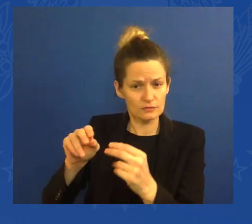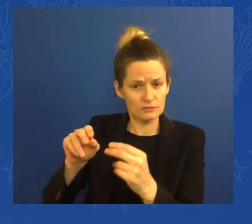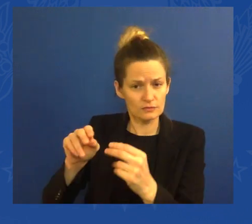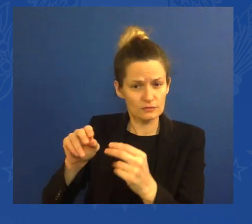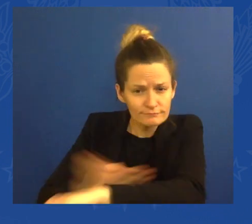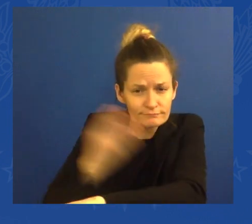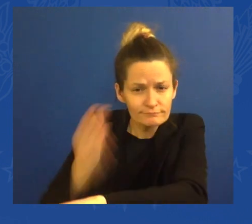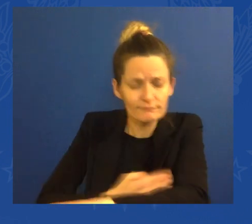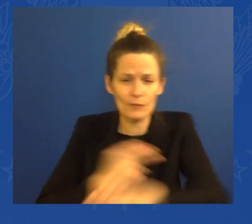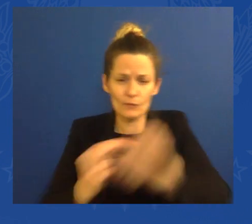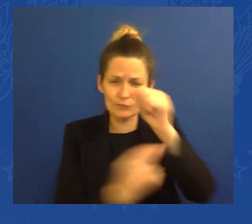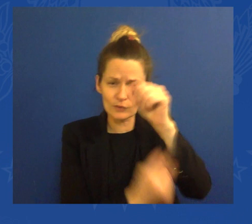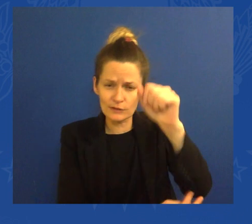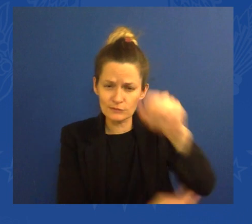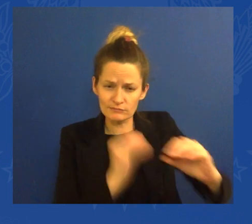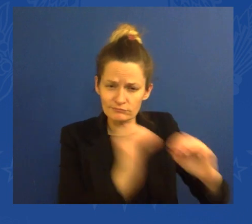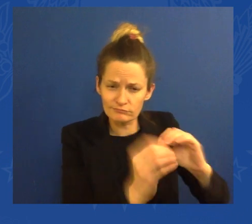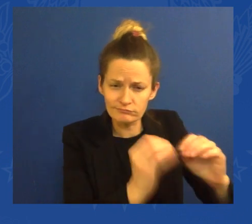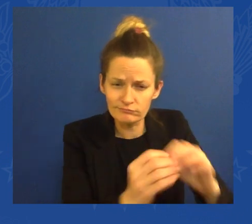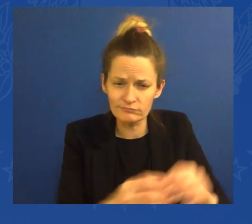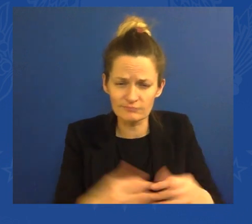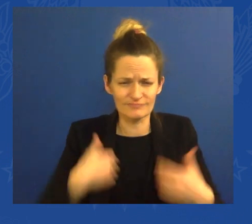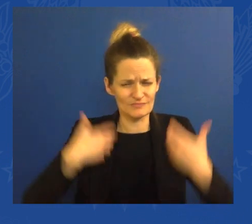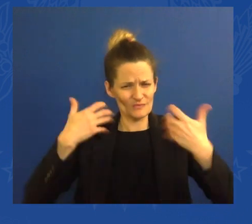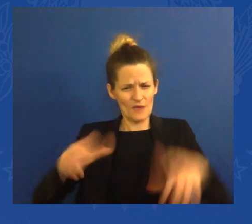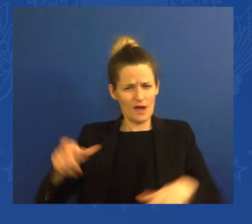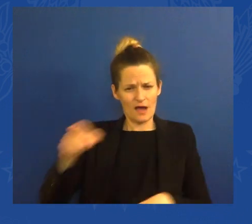Oh man. You guys talk to one another?